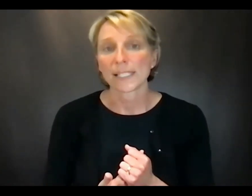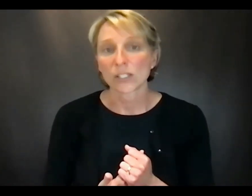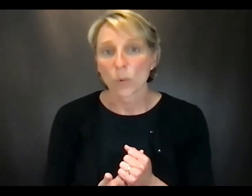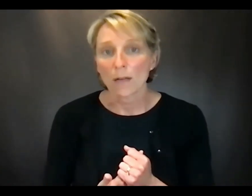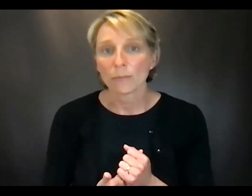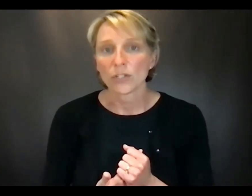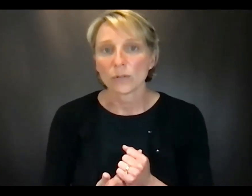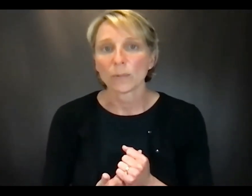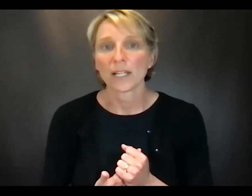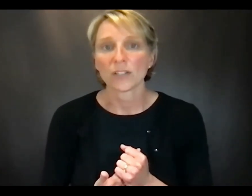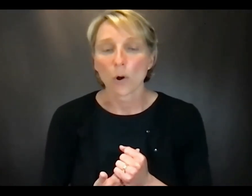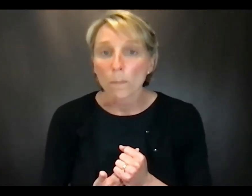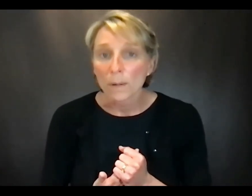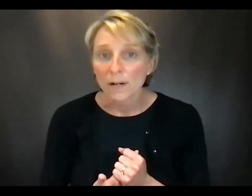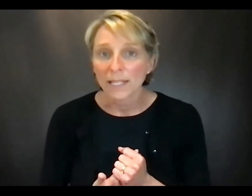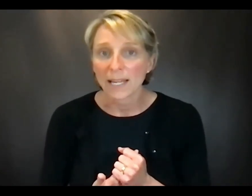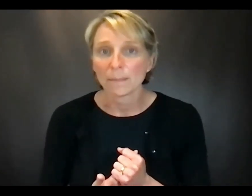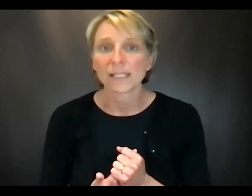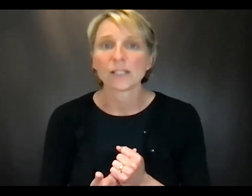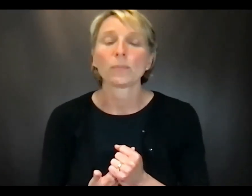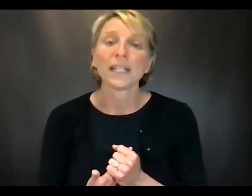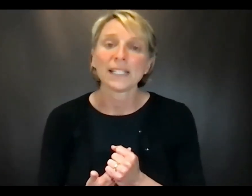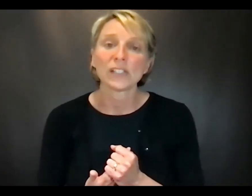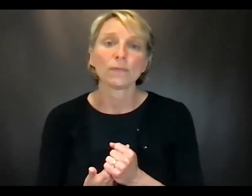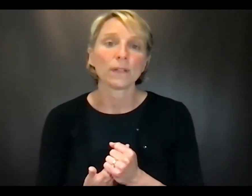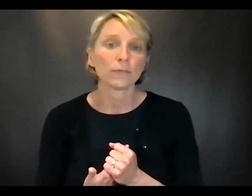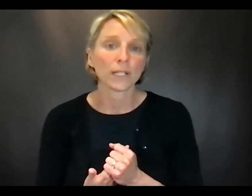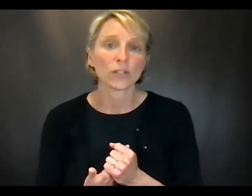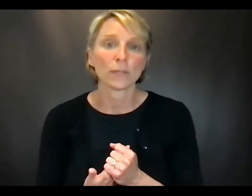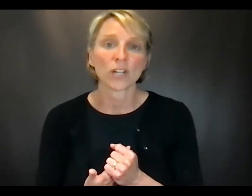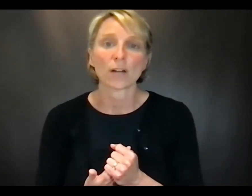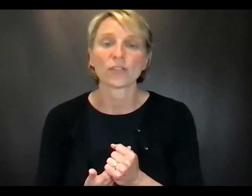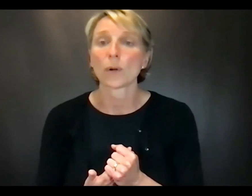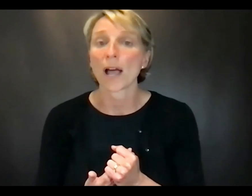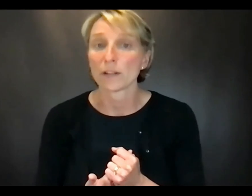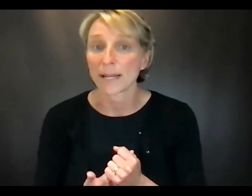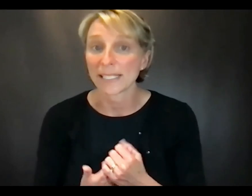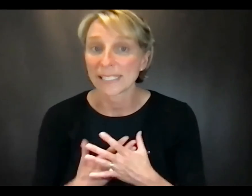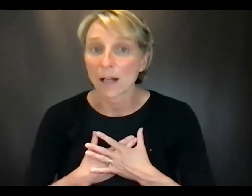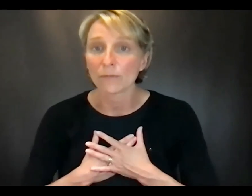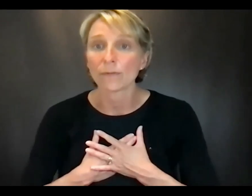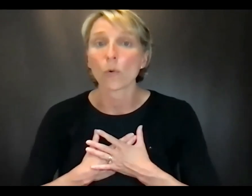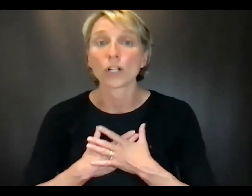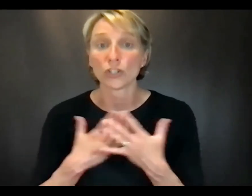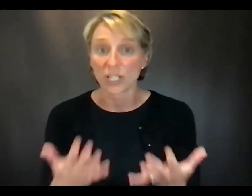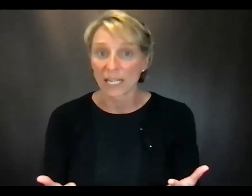12th we do plan to open our campus, so please do feel free to reach out to either myself or Jean,